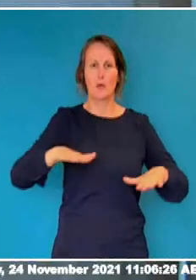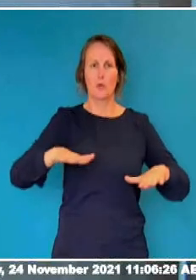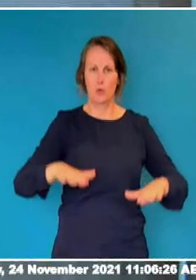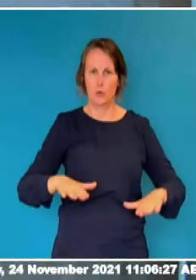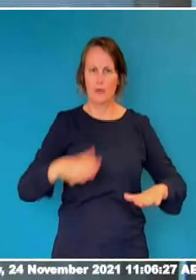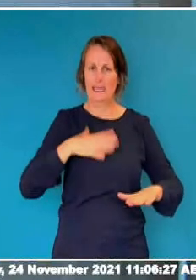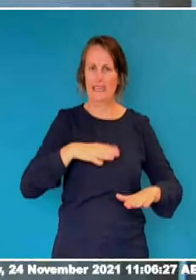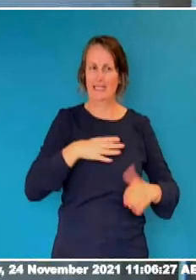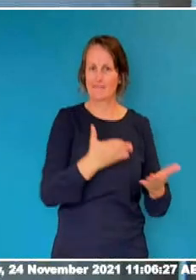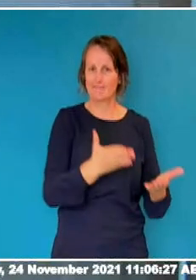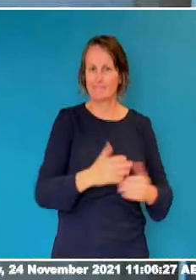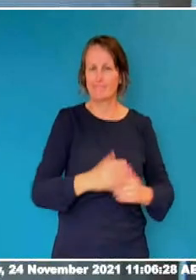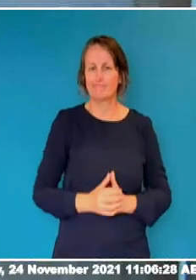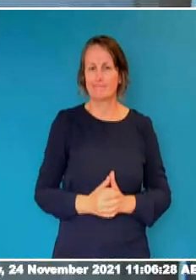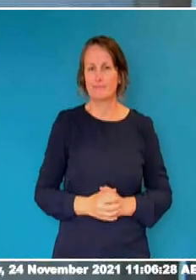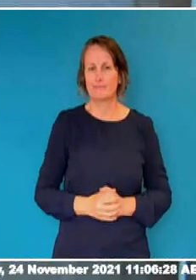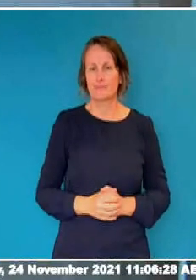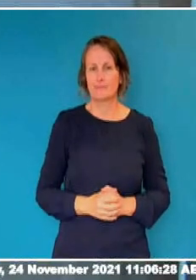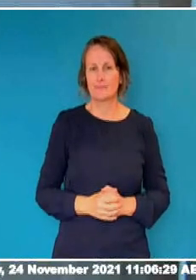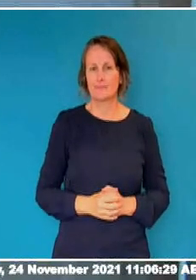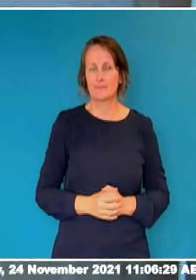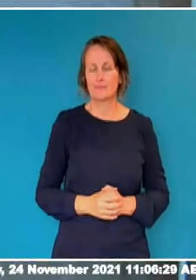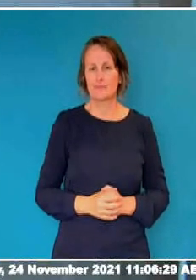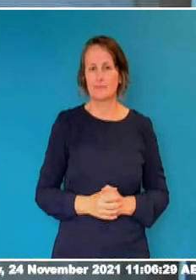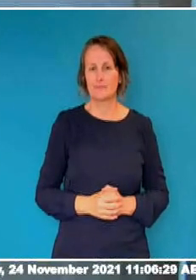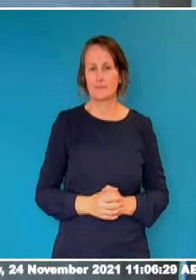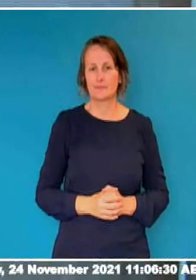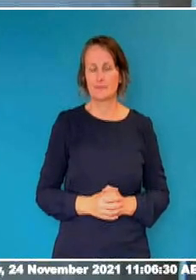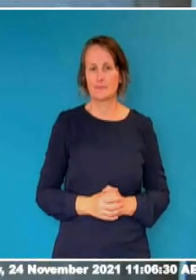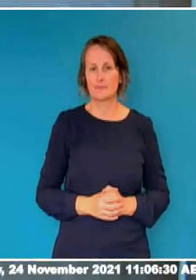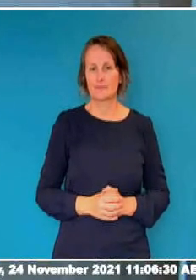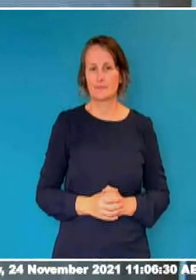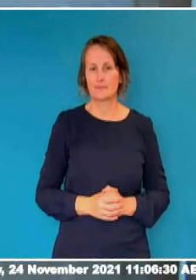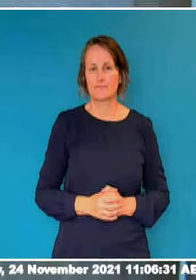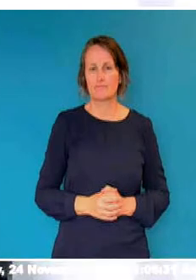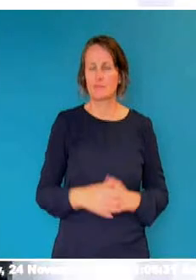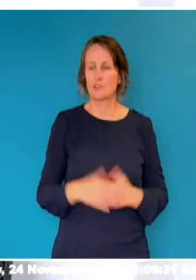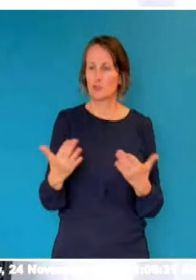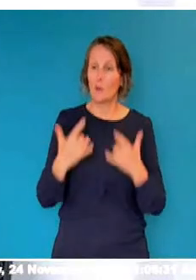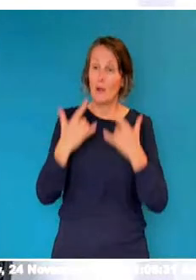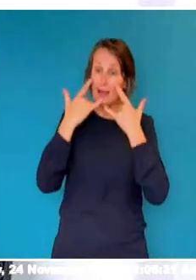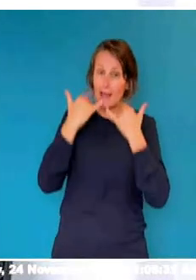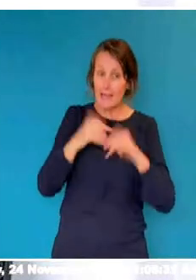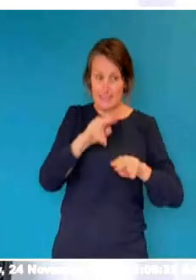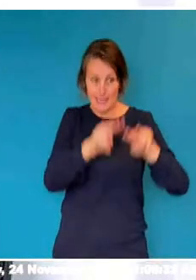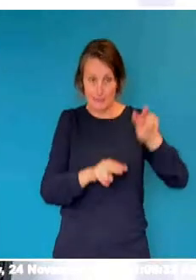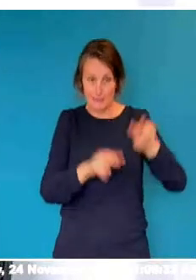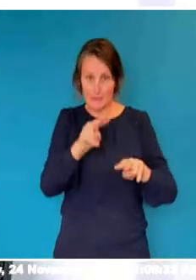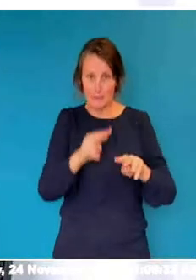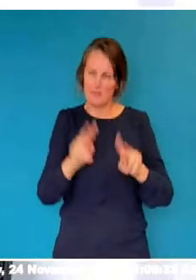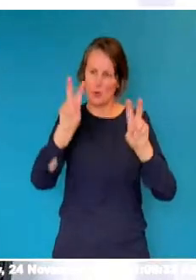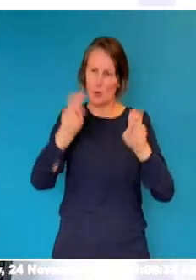The assessments that we're talking about here, these are early intervention assessmentsÂ MS KESOGLOU: Correct. is that the category in your statement?